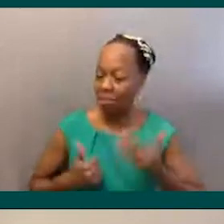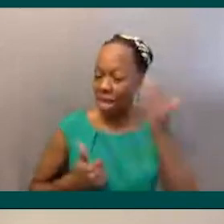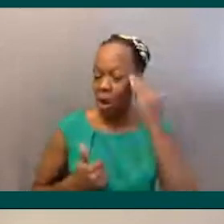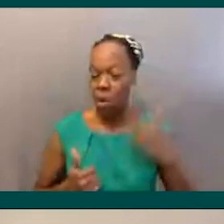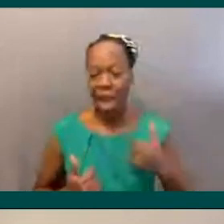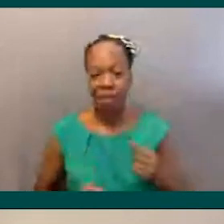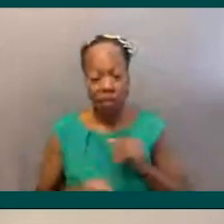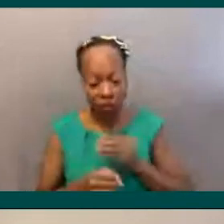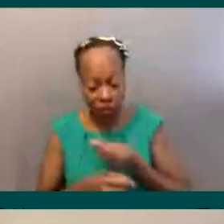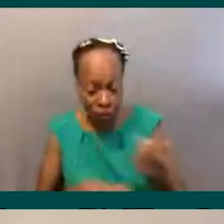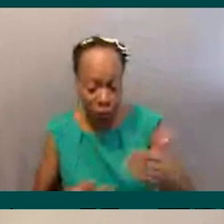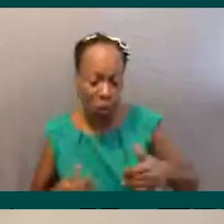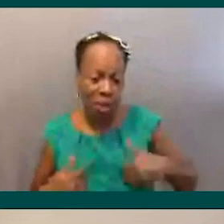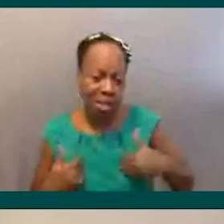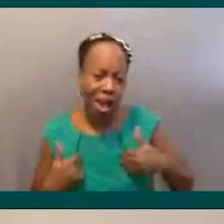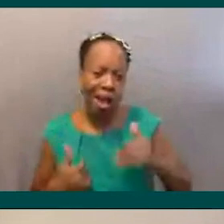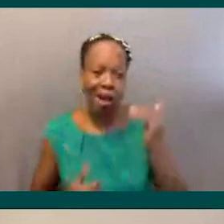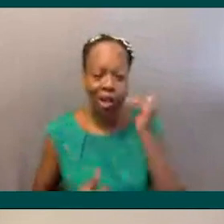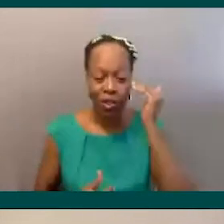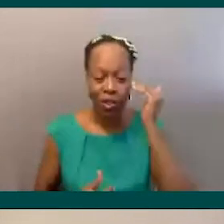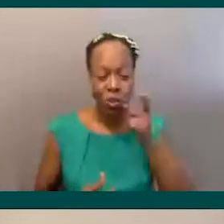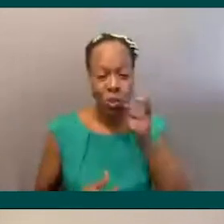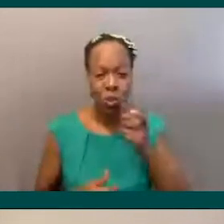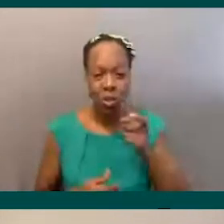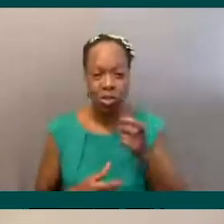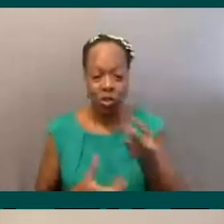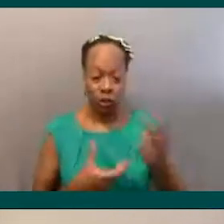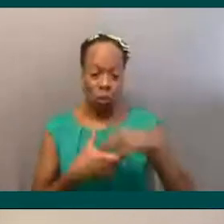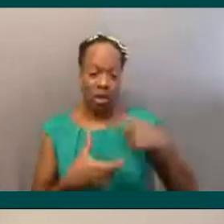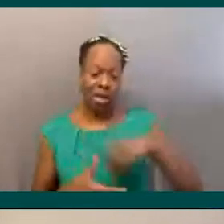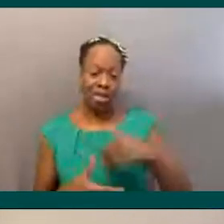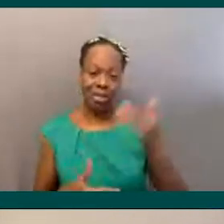and I think that is such great advice for all of us. Yes.